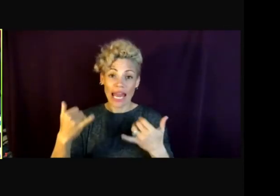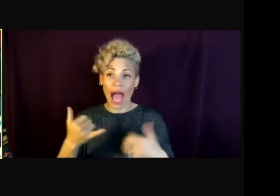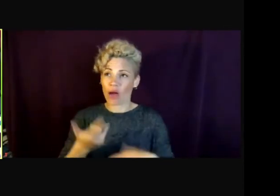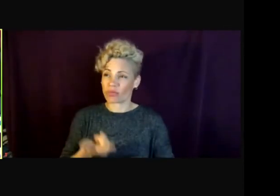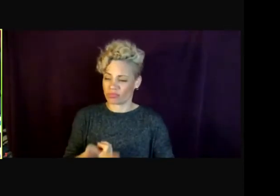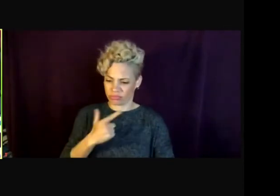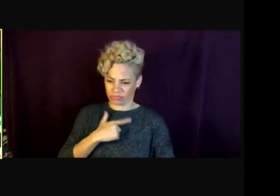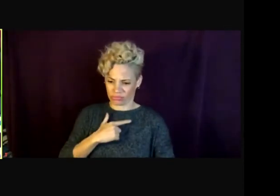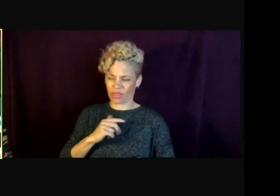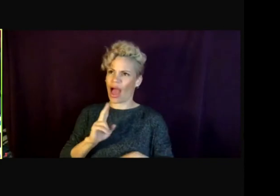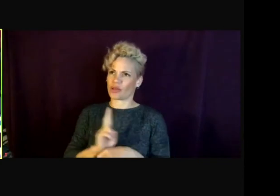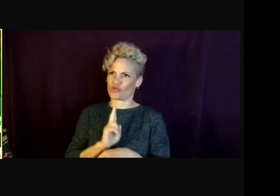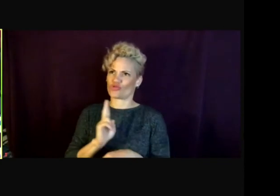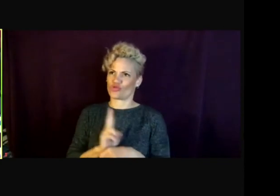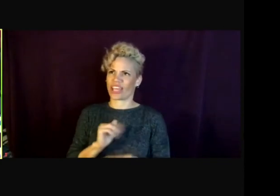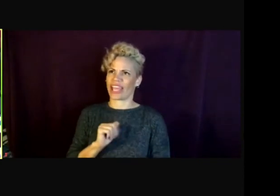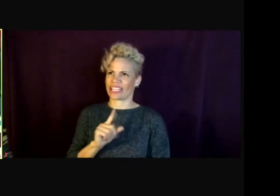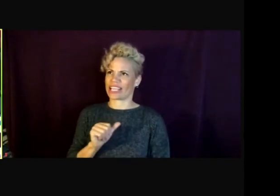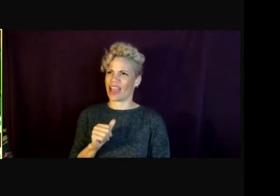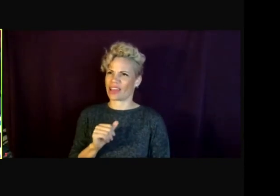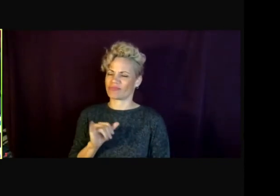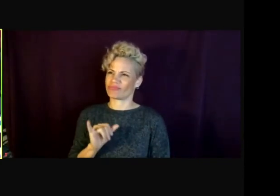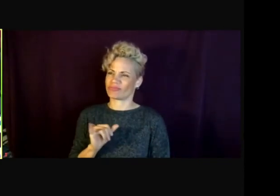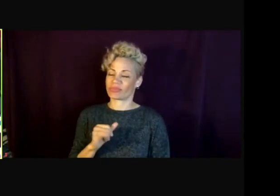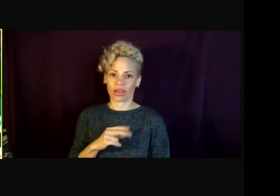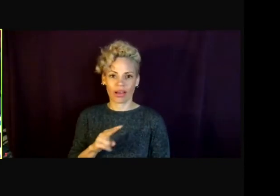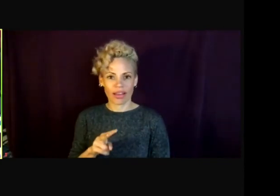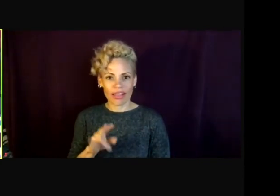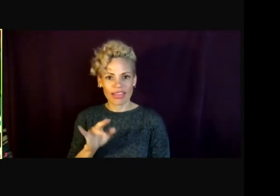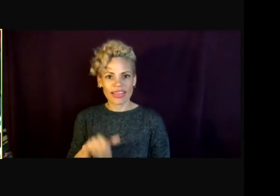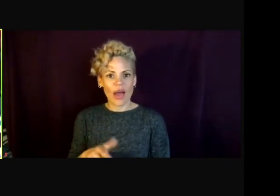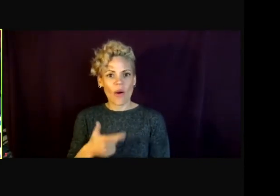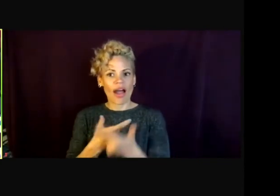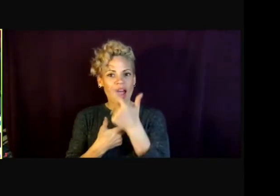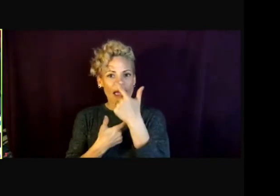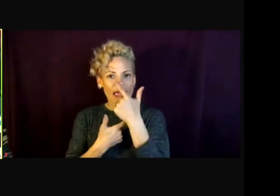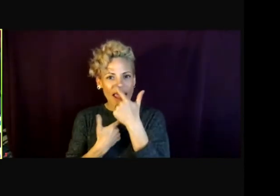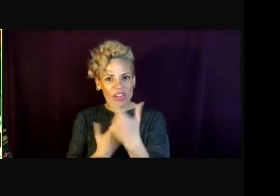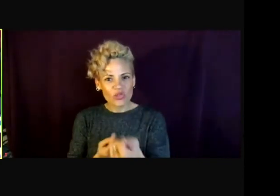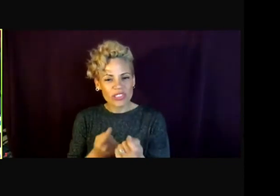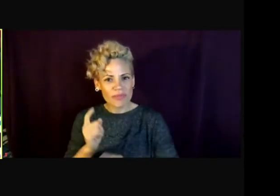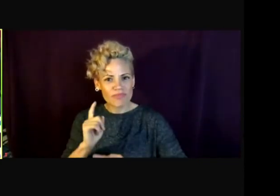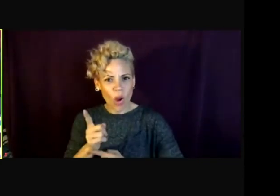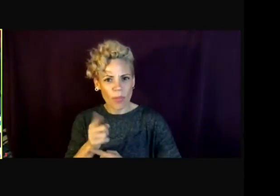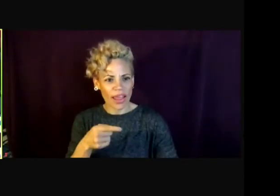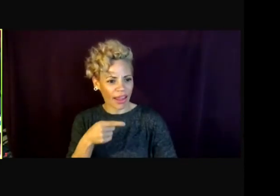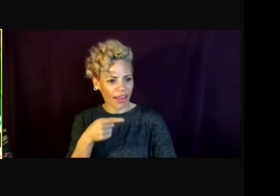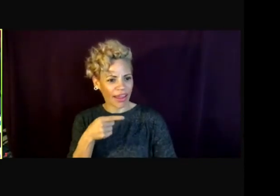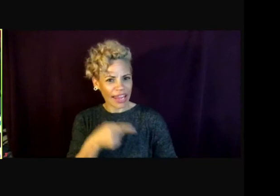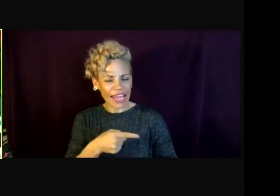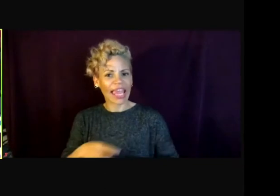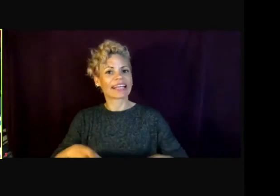And that was an interesting acceptance on his part of what he had done and what had happened,